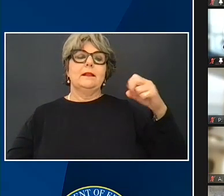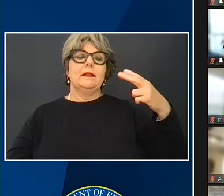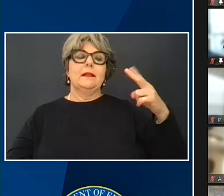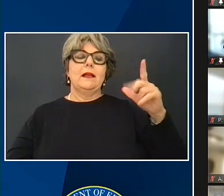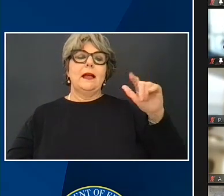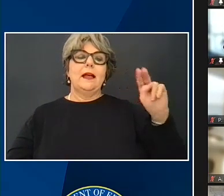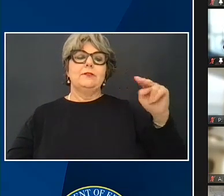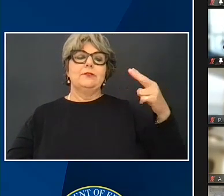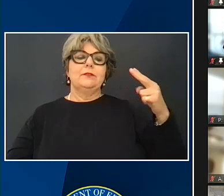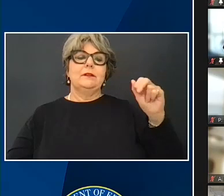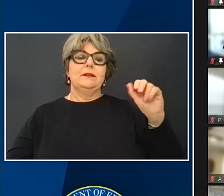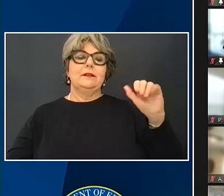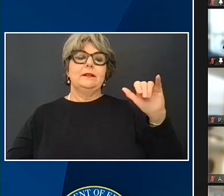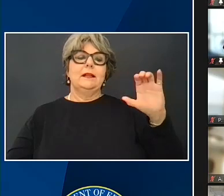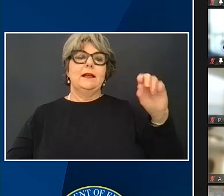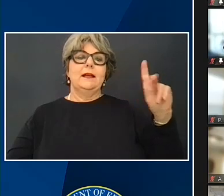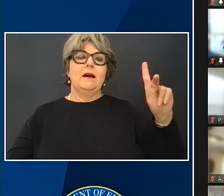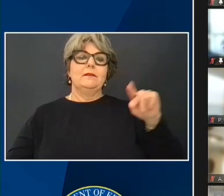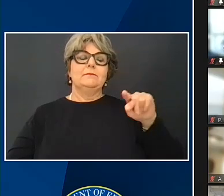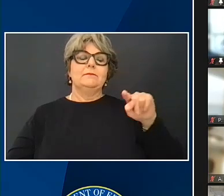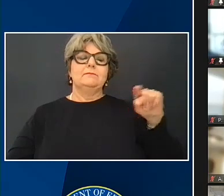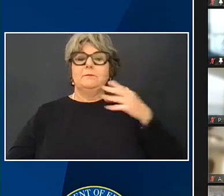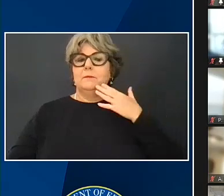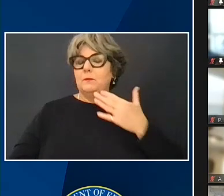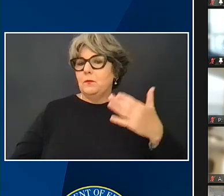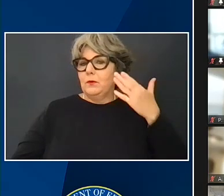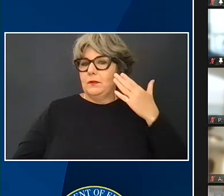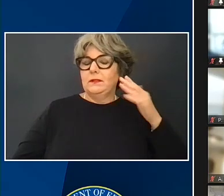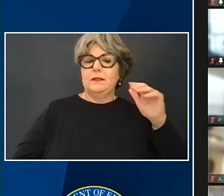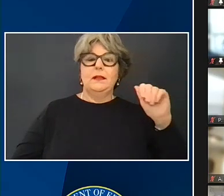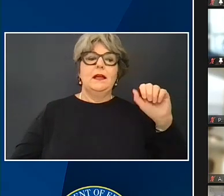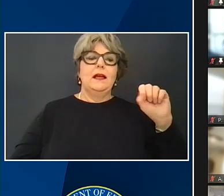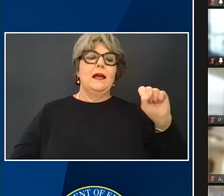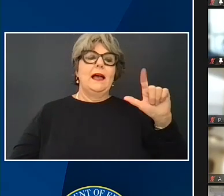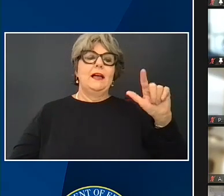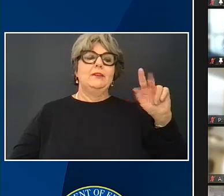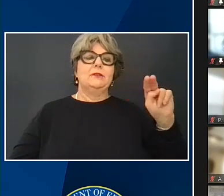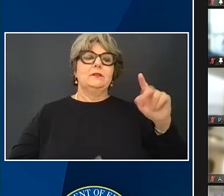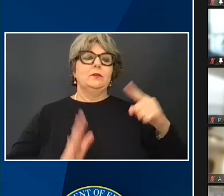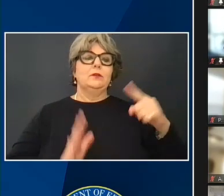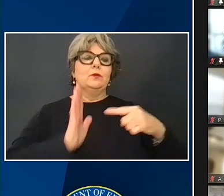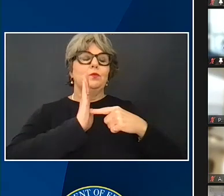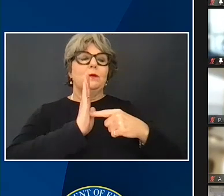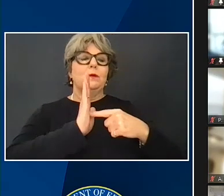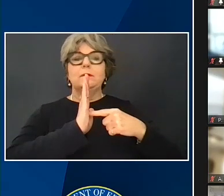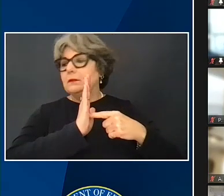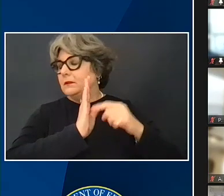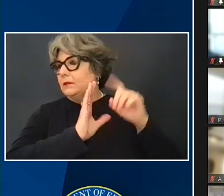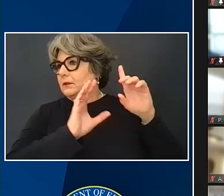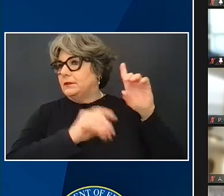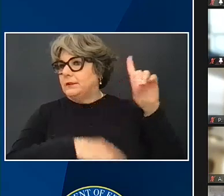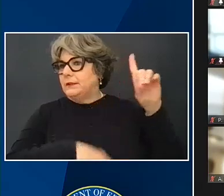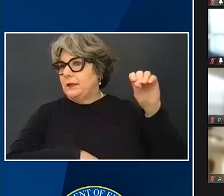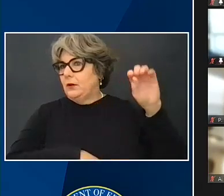Good morning. Good morning, Ashlynn. Representing the Department, we have two negotiators with us today.